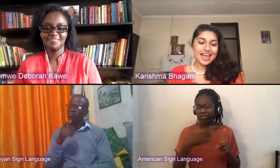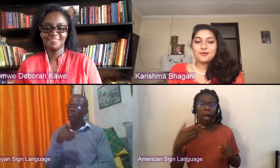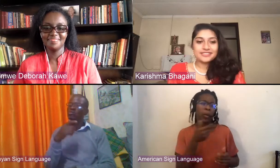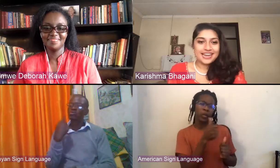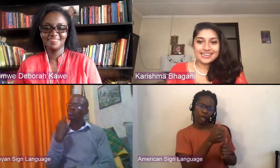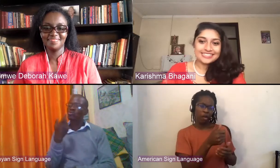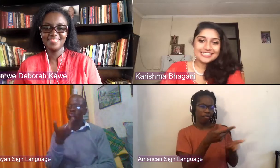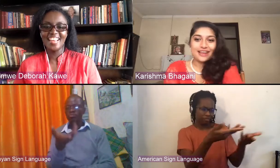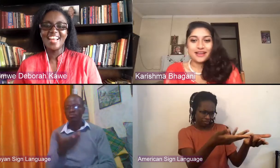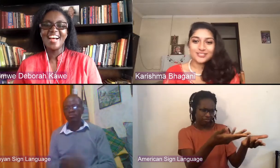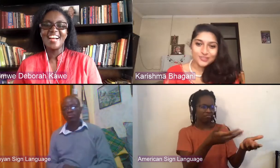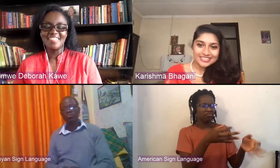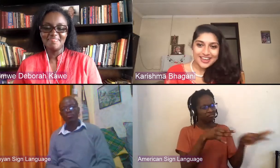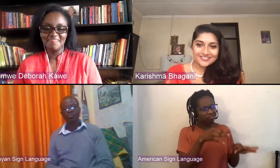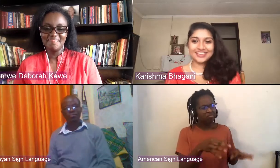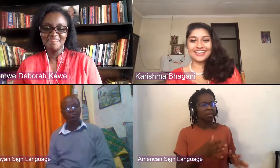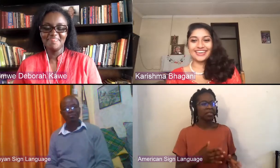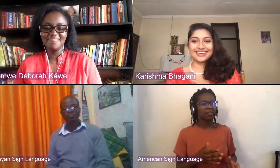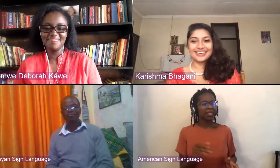I always like this is like my story time .